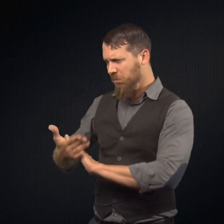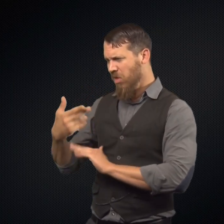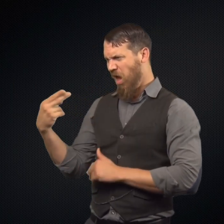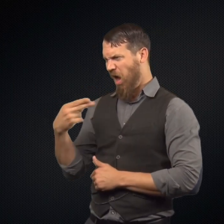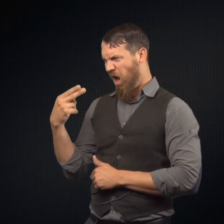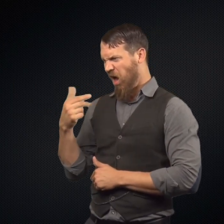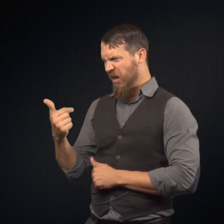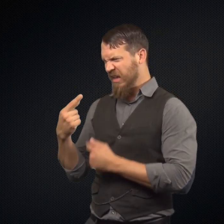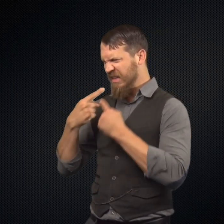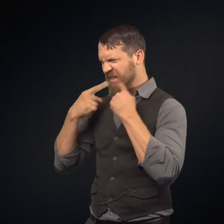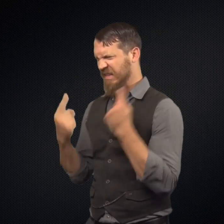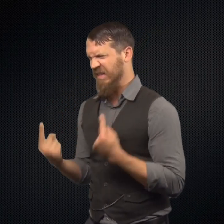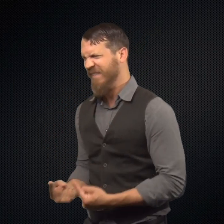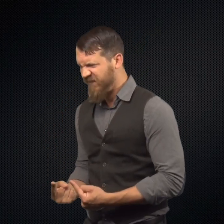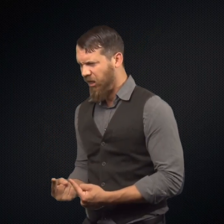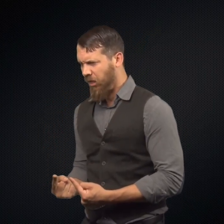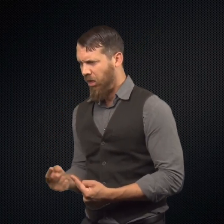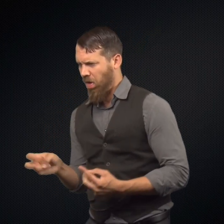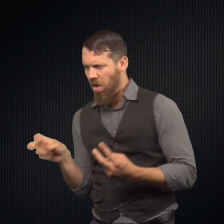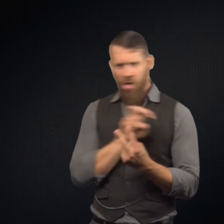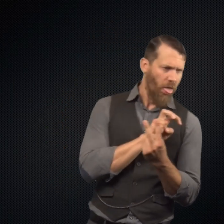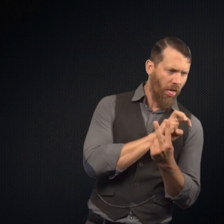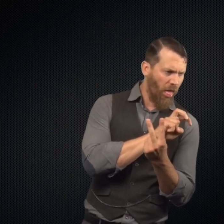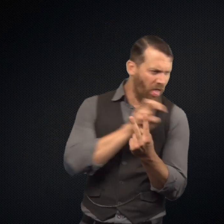and become the evil Mr. Hyde.